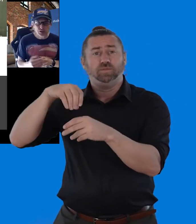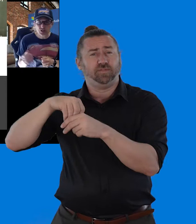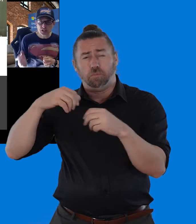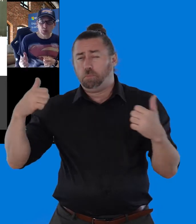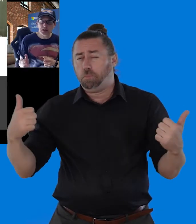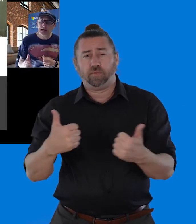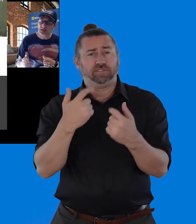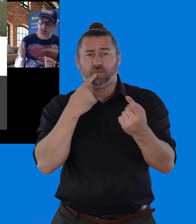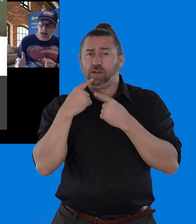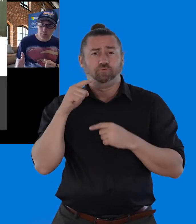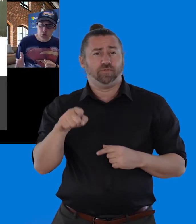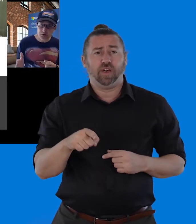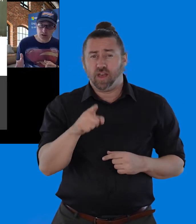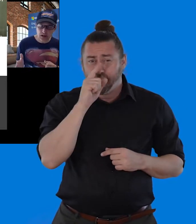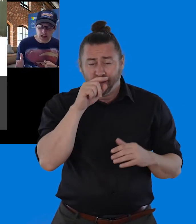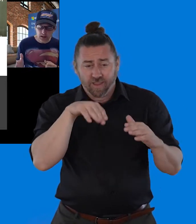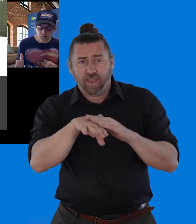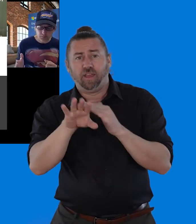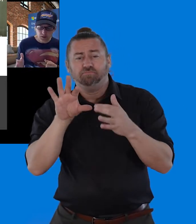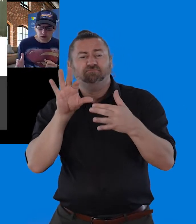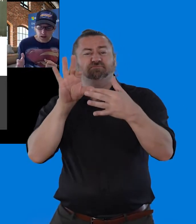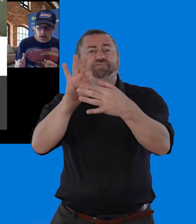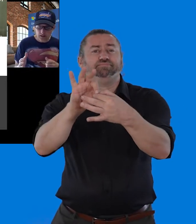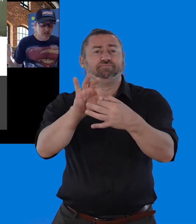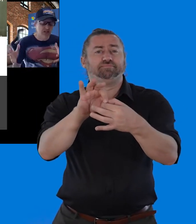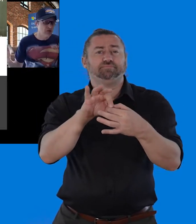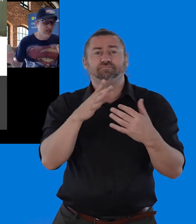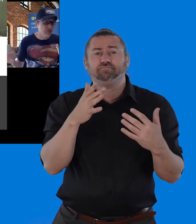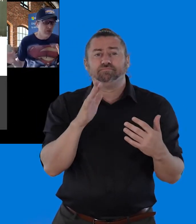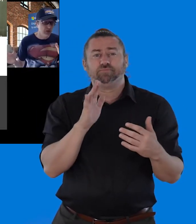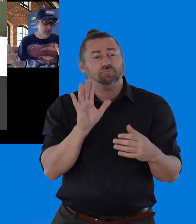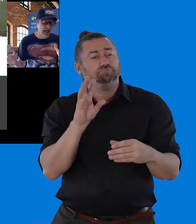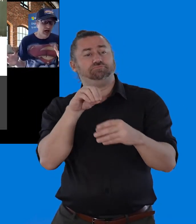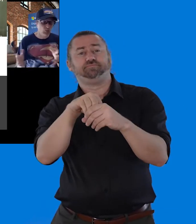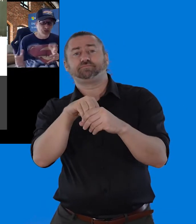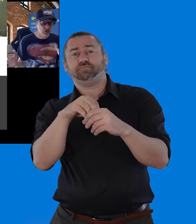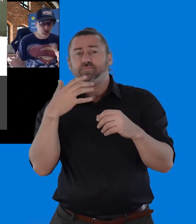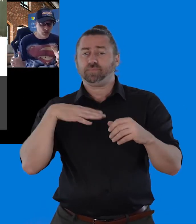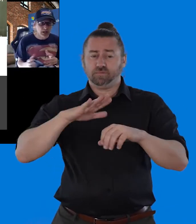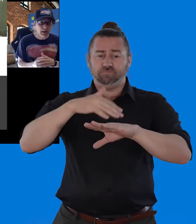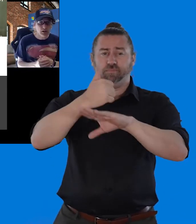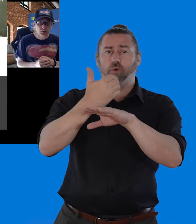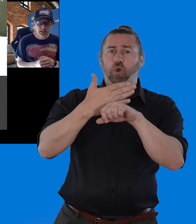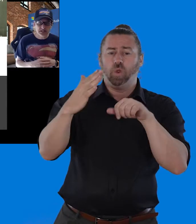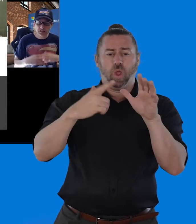So, you can just go in there, sign up with...set yourself up with an account with just your school email address,